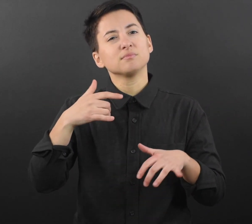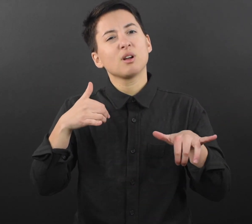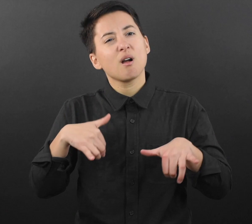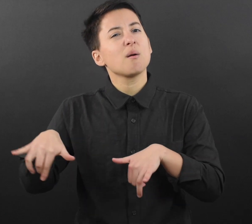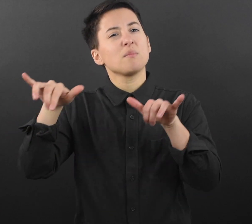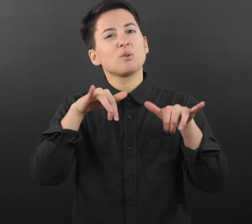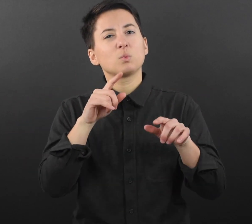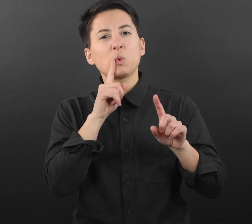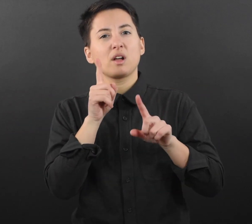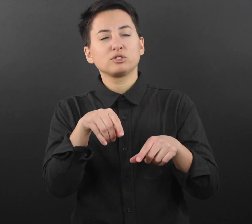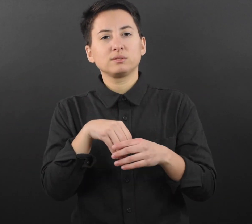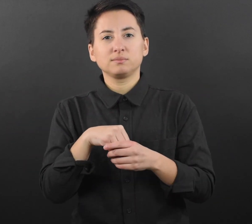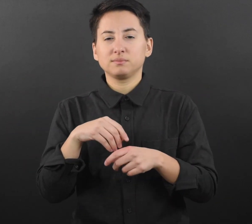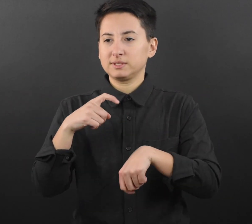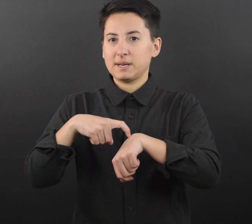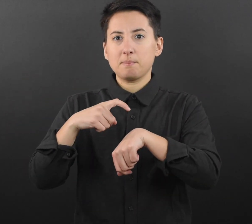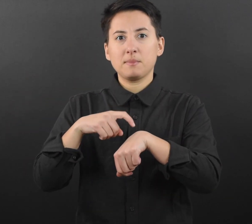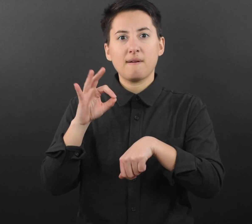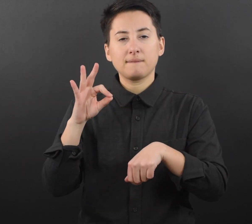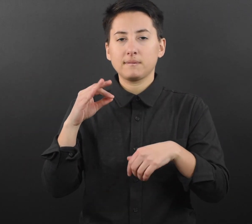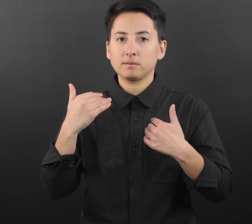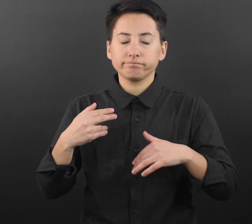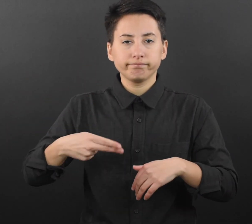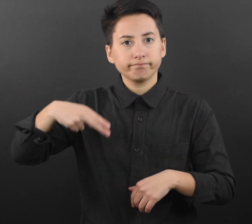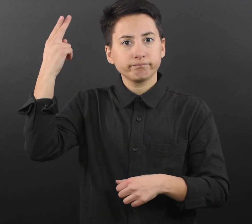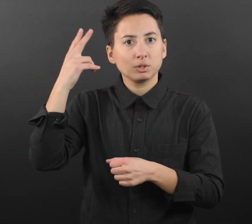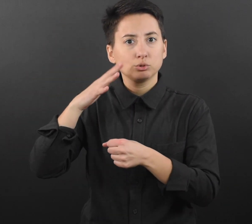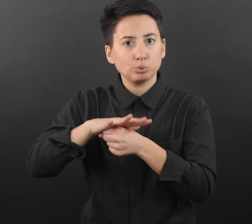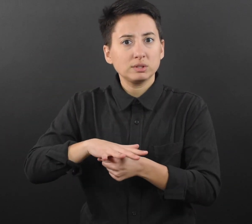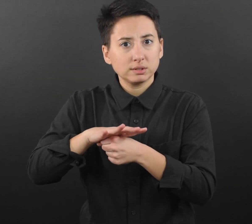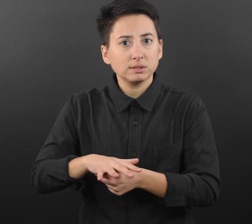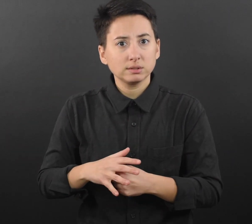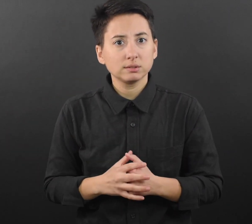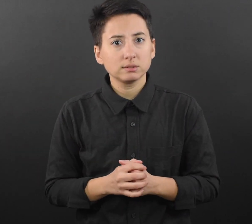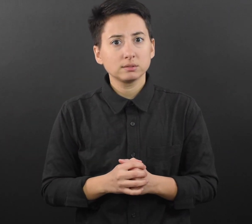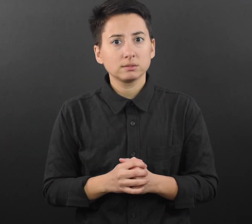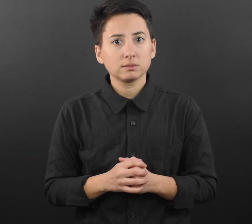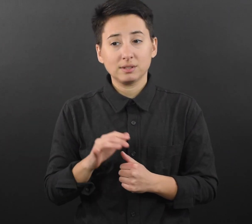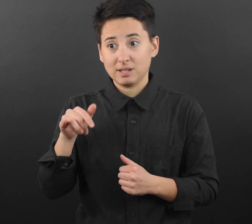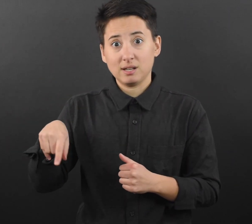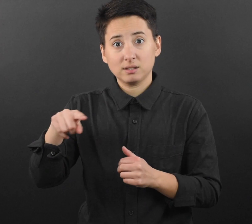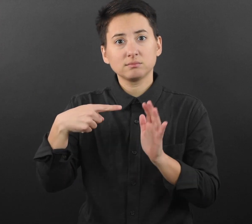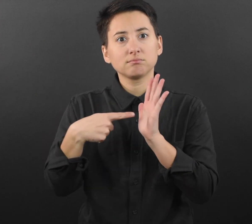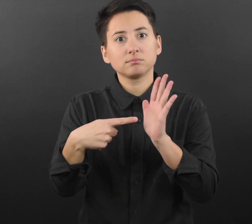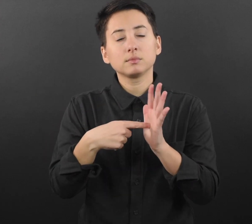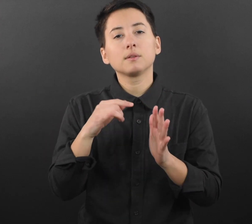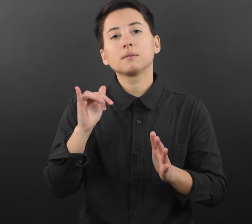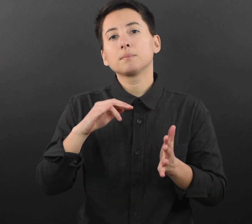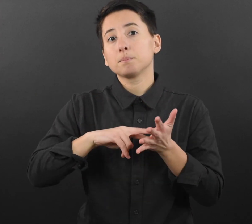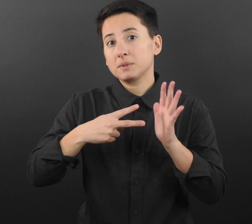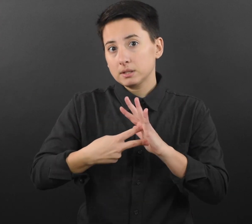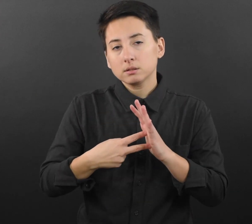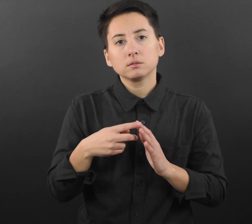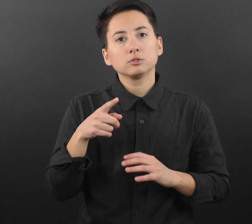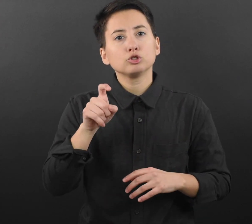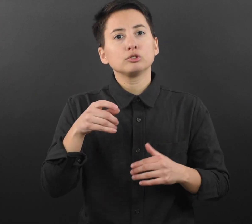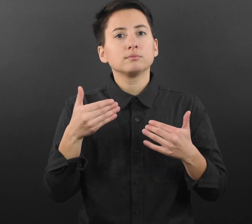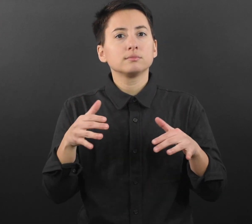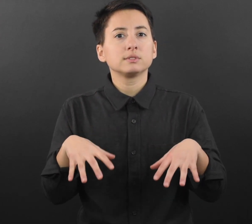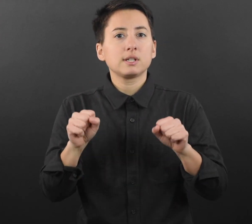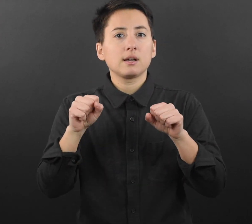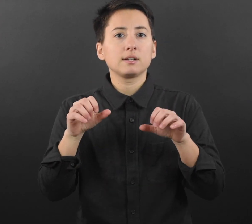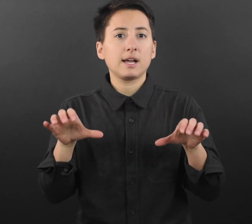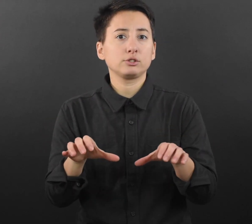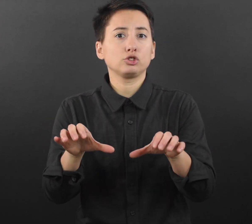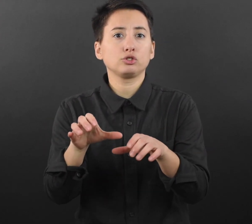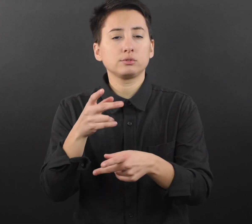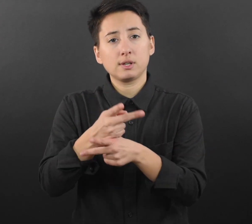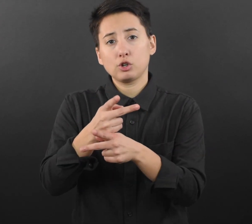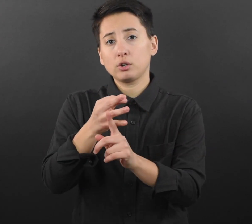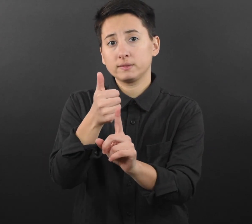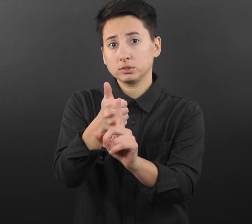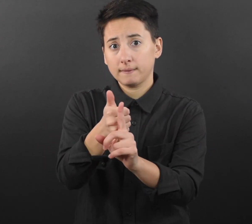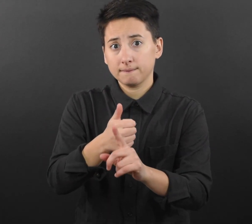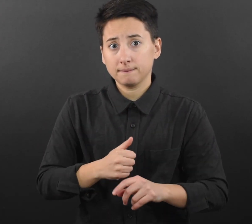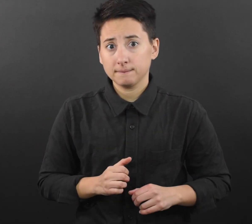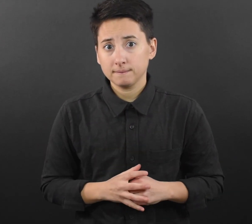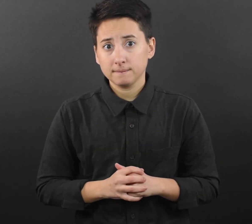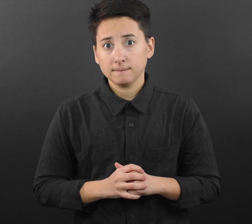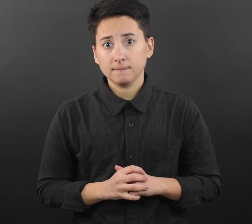in times of high stress. They are signs for you to take action to care for yourself.